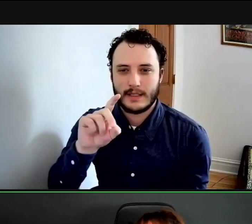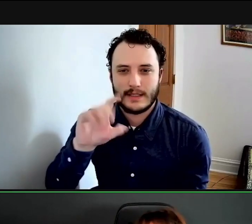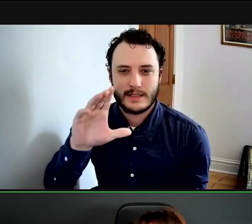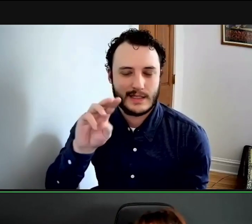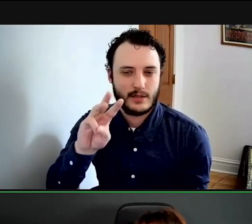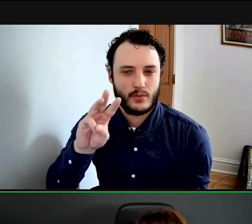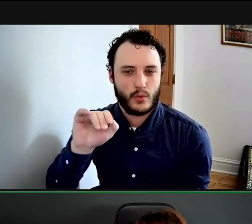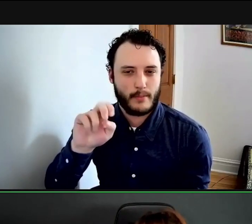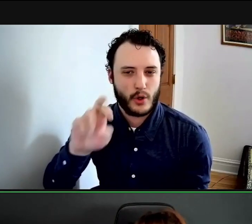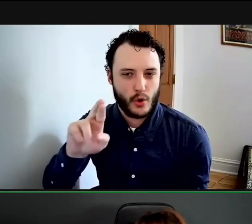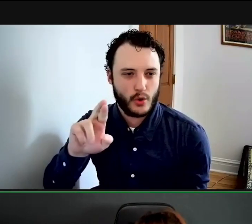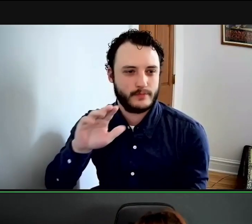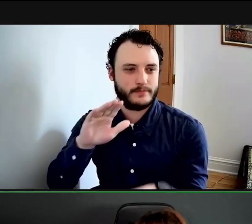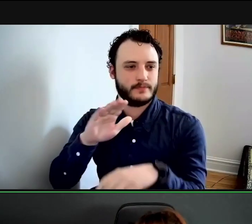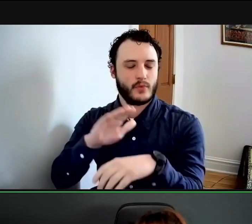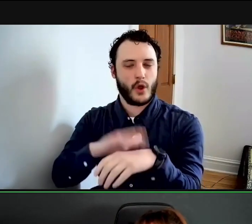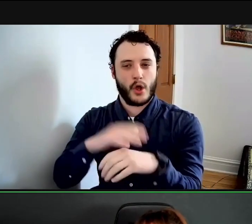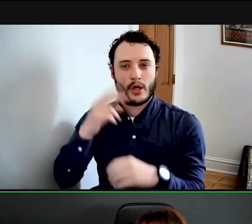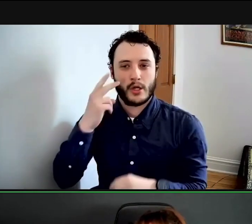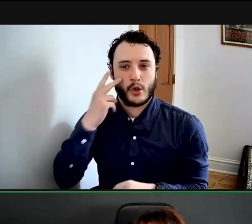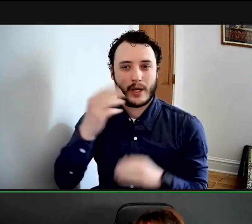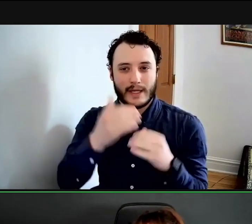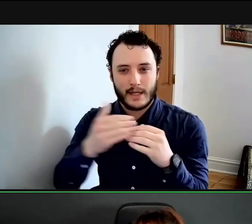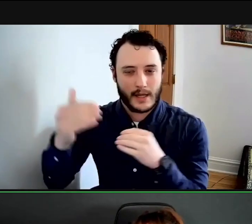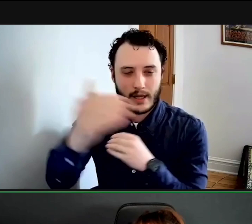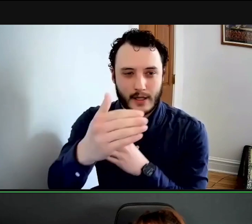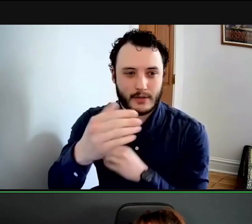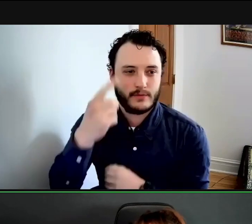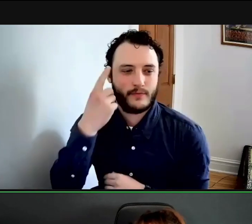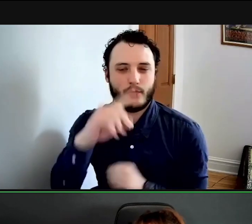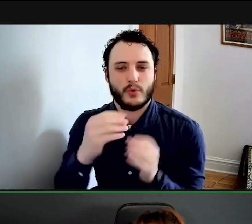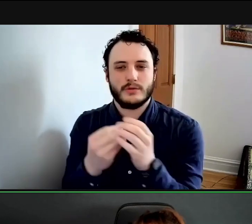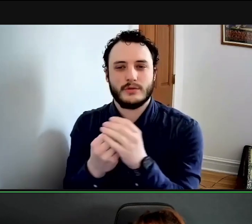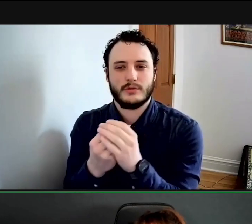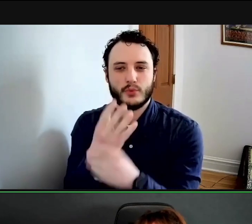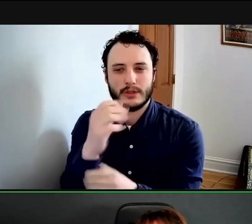Thank you for joining us here at this NDC webinar,